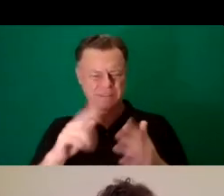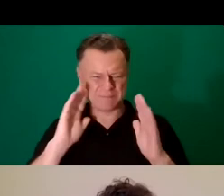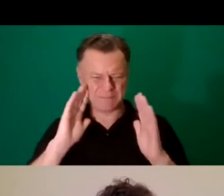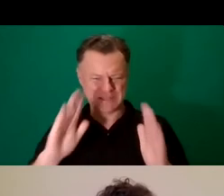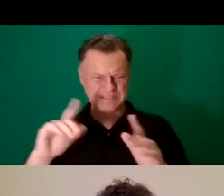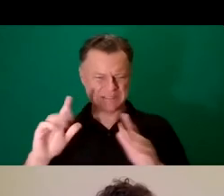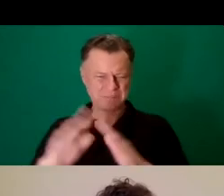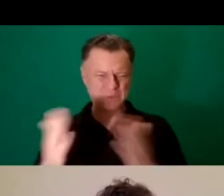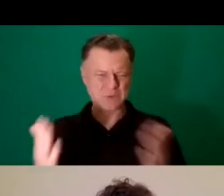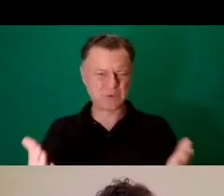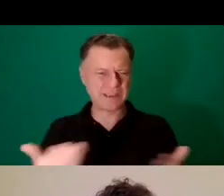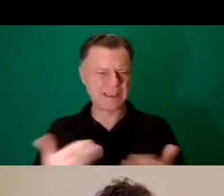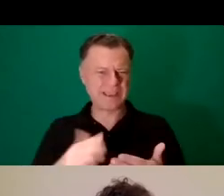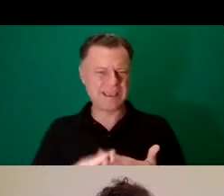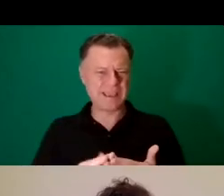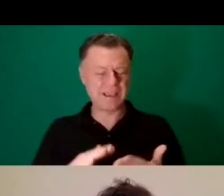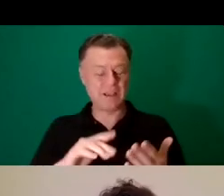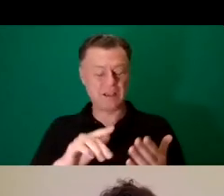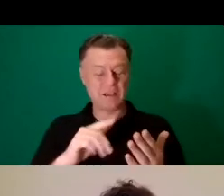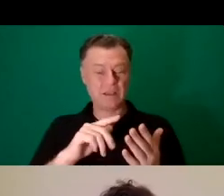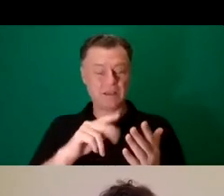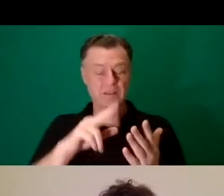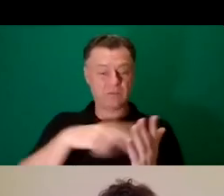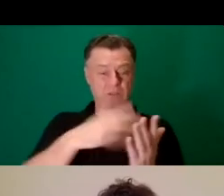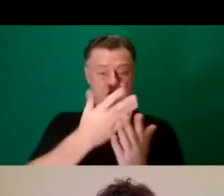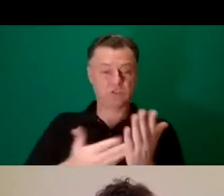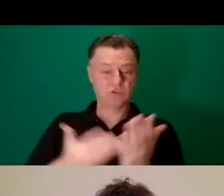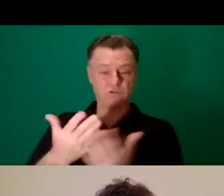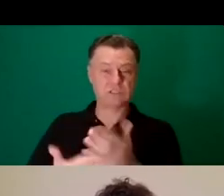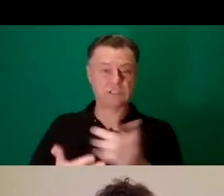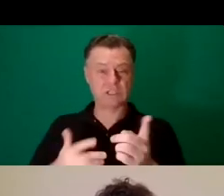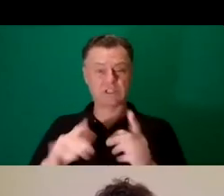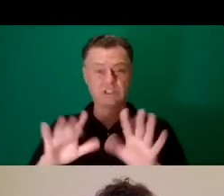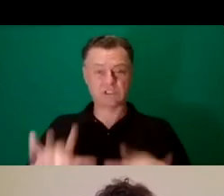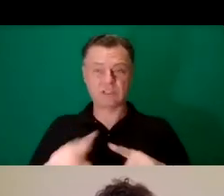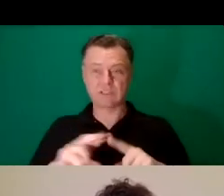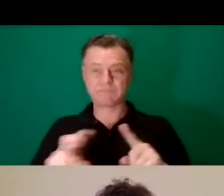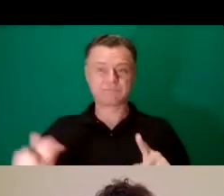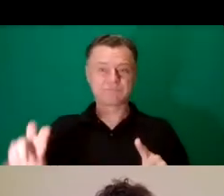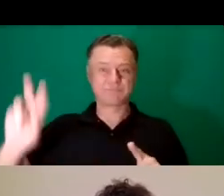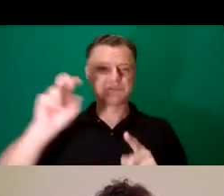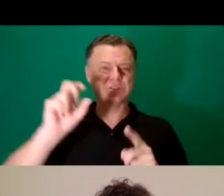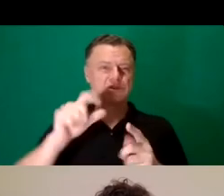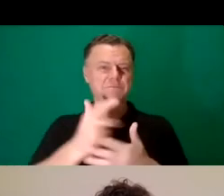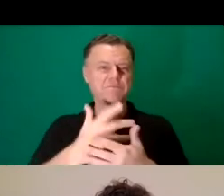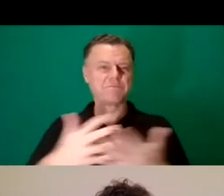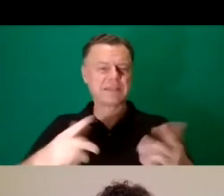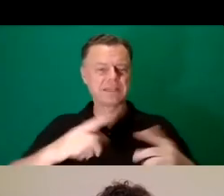Because the stories, like you said, you went all over Australia, but there's so many diverse